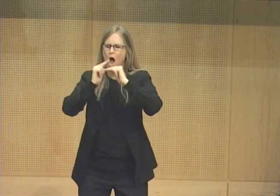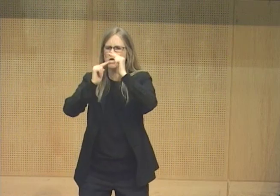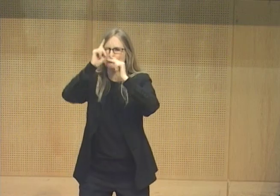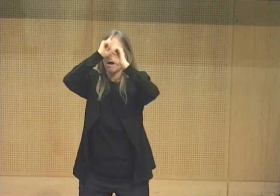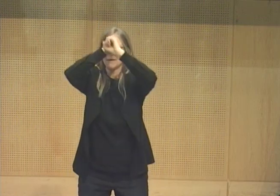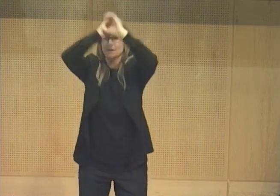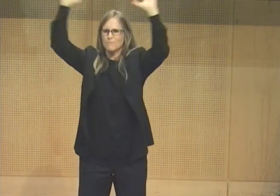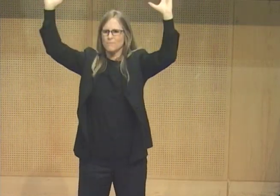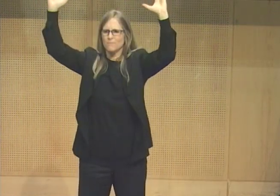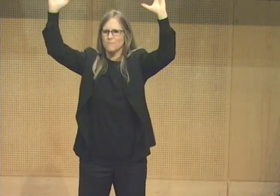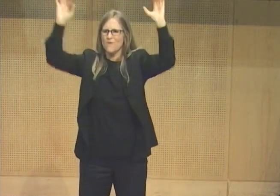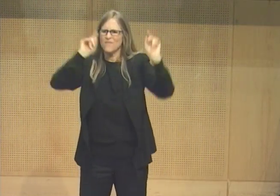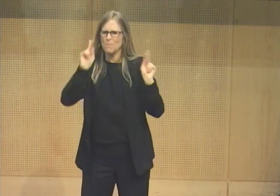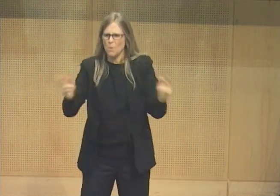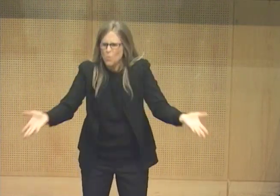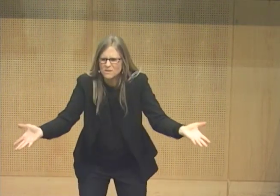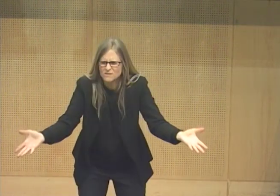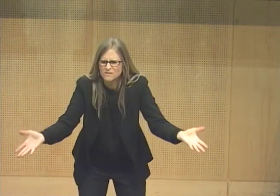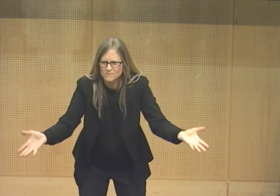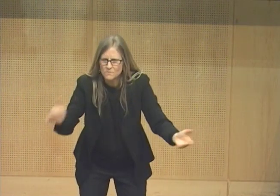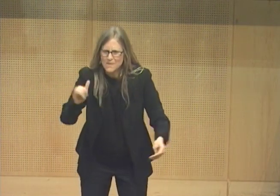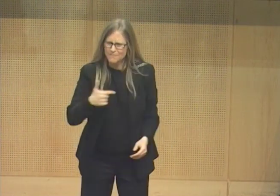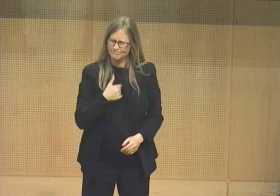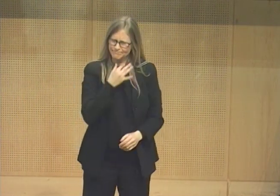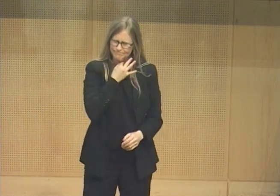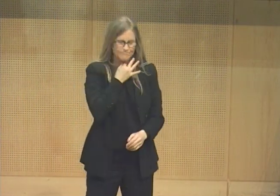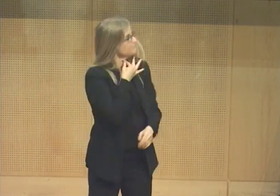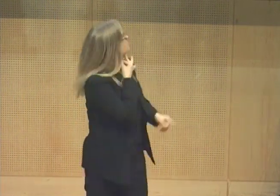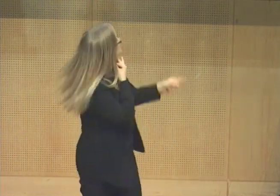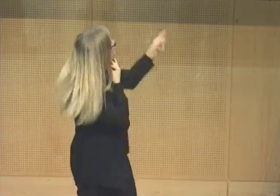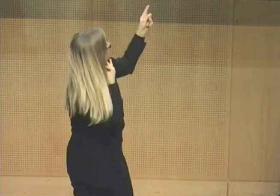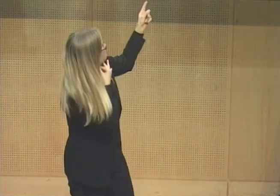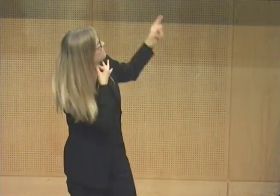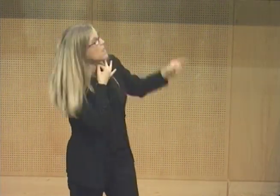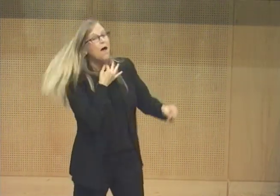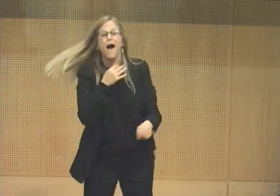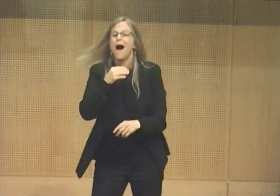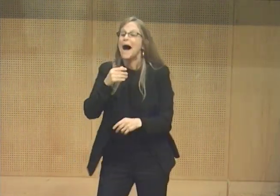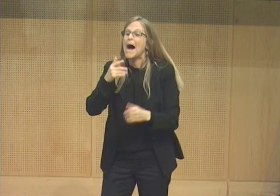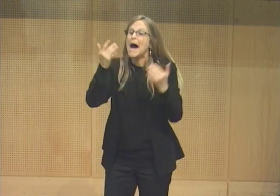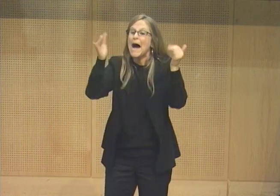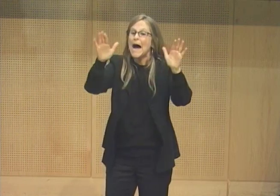have constructed images of Deaf people? How do those come about? Why do they exist?